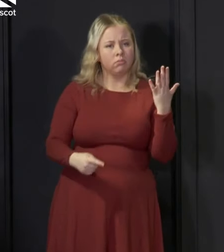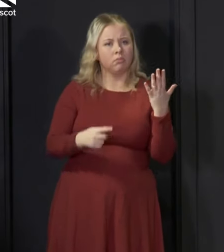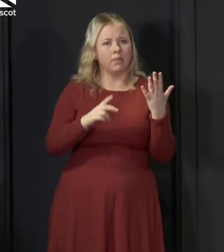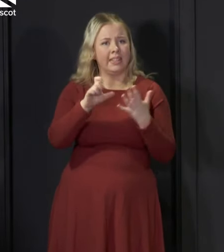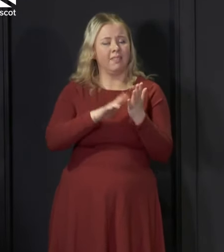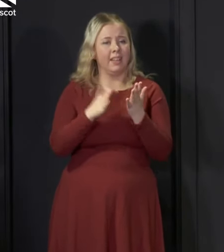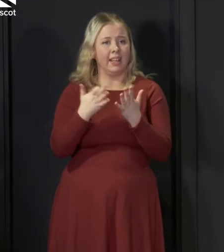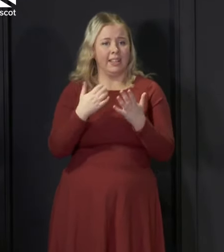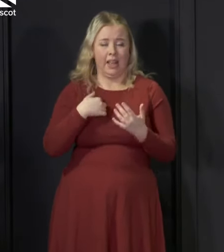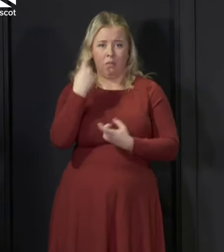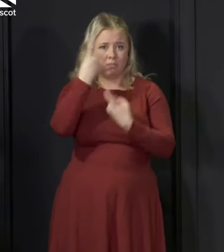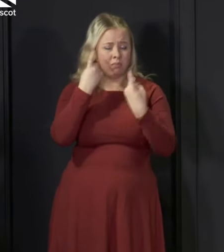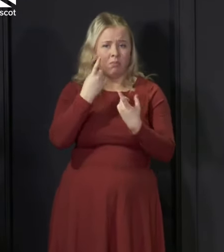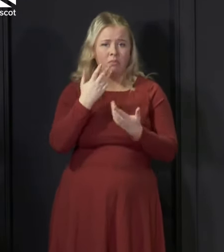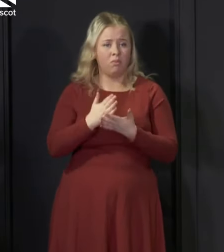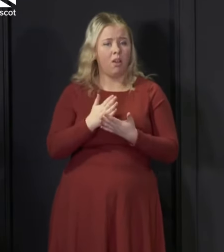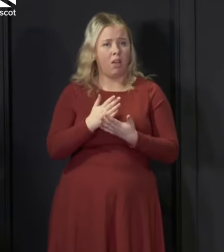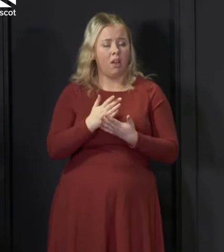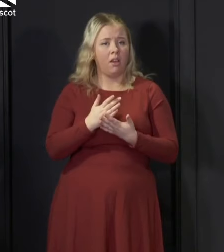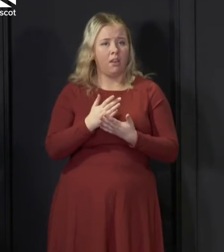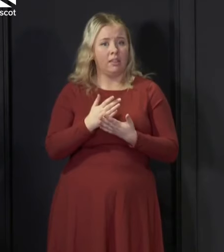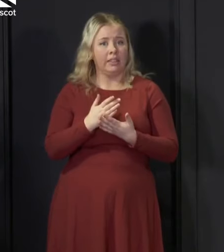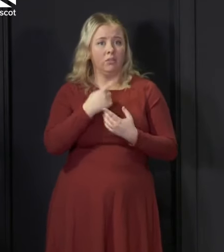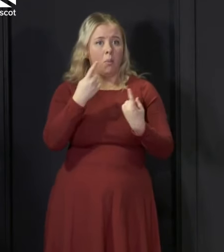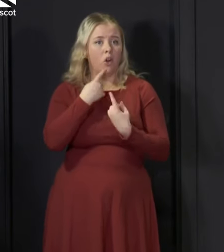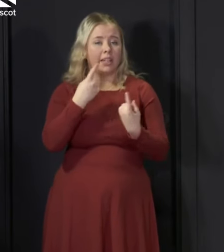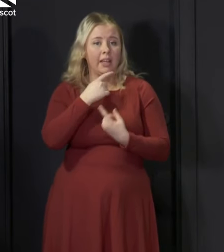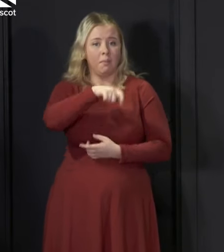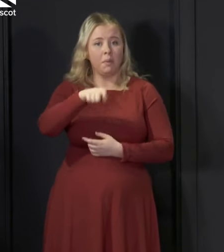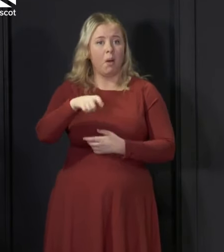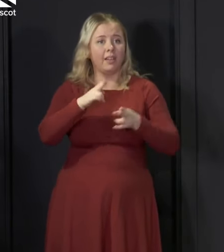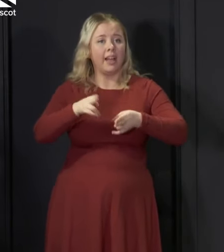day reporting, not just in care homes, but generally people dying. I have never been